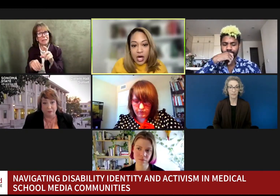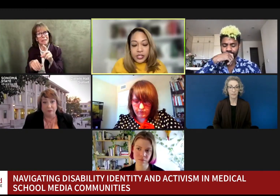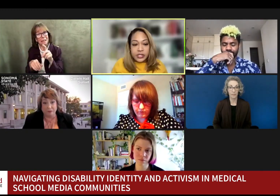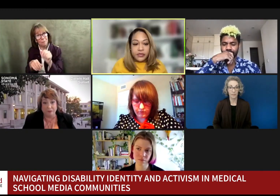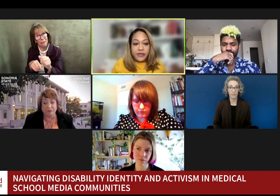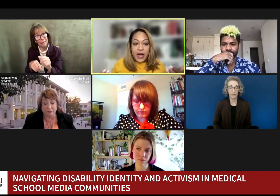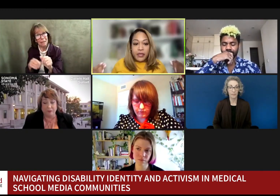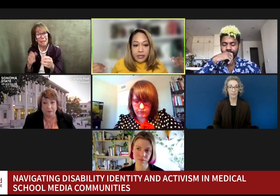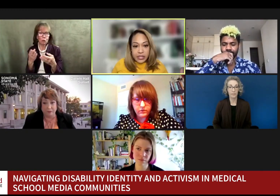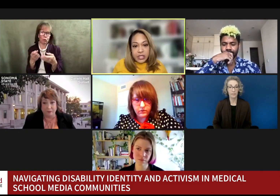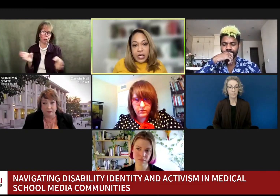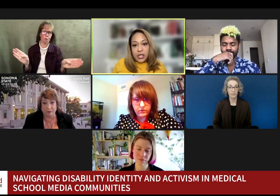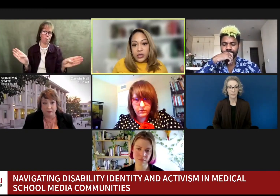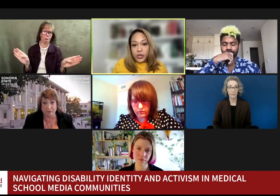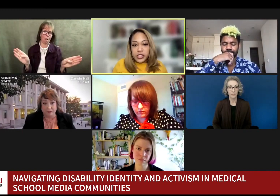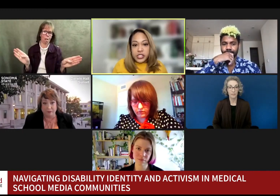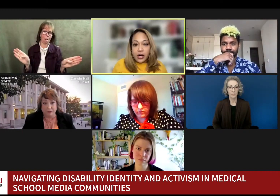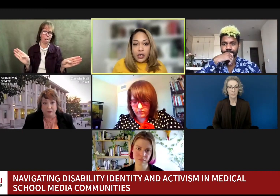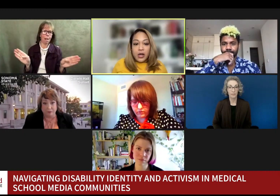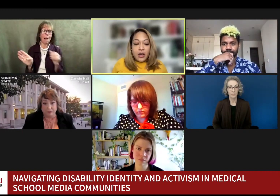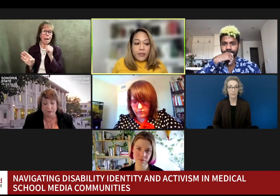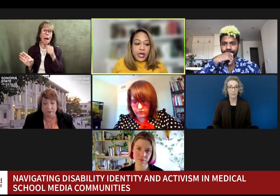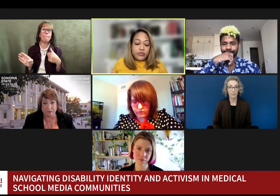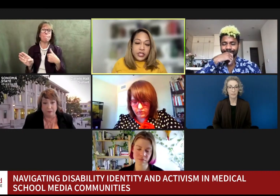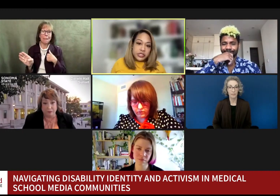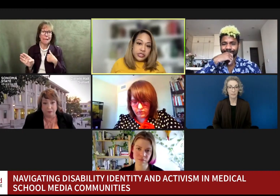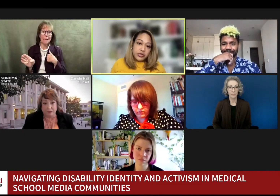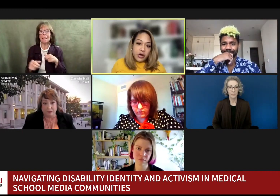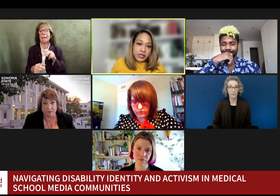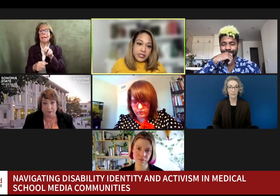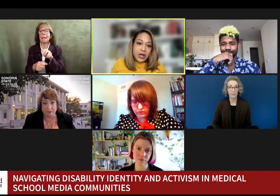Not just the fact that I'm sitting in a wheelchair, but as a registered nurse.